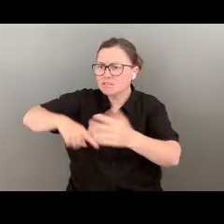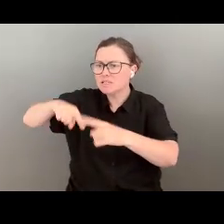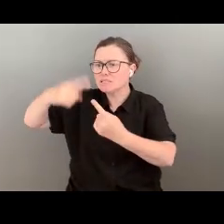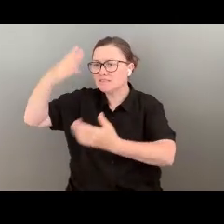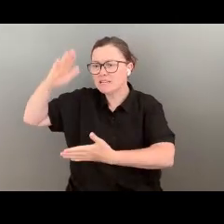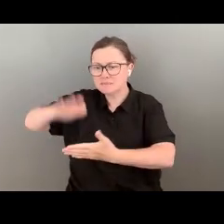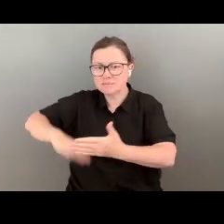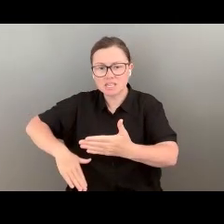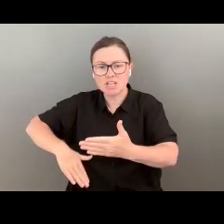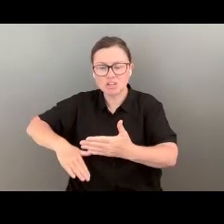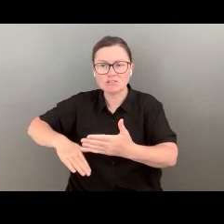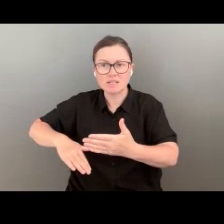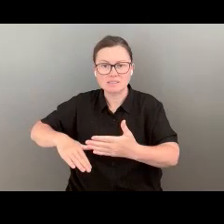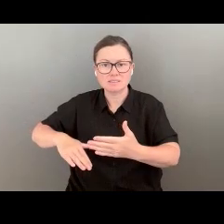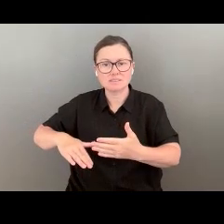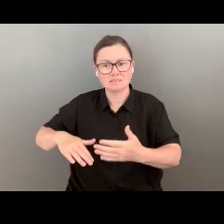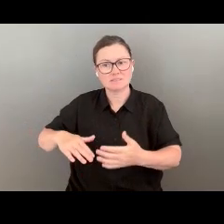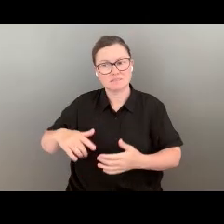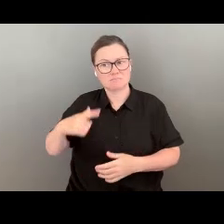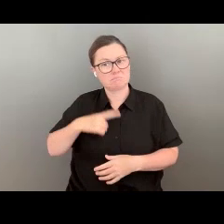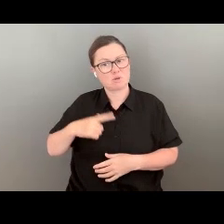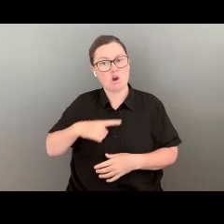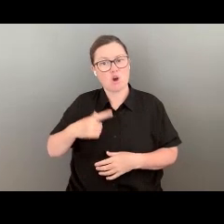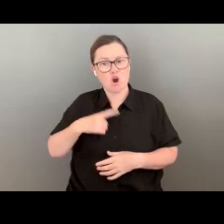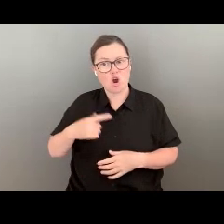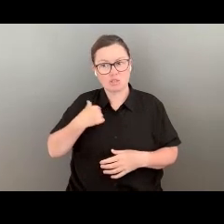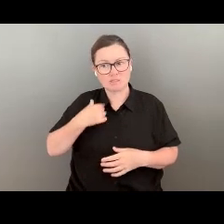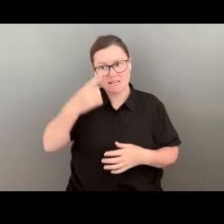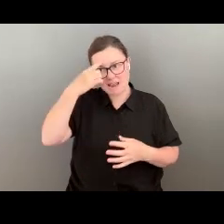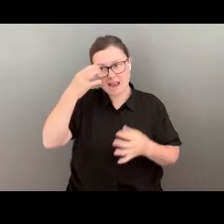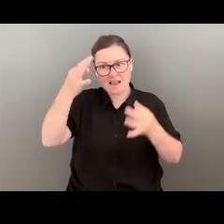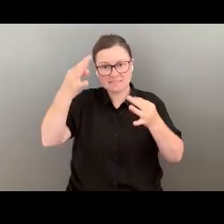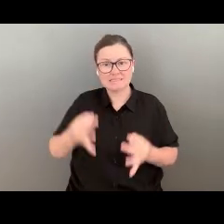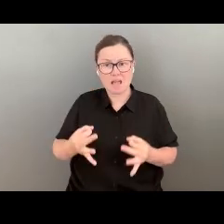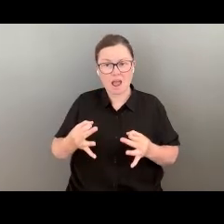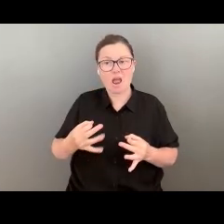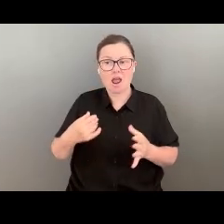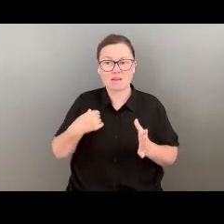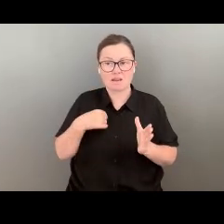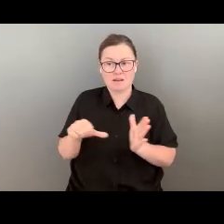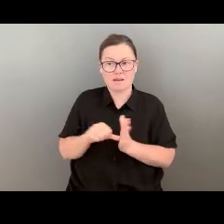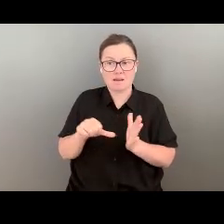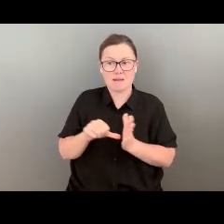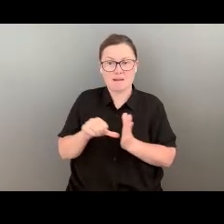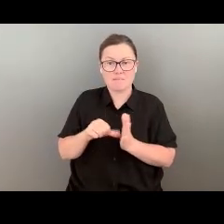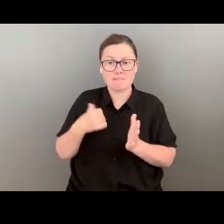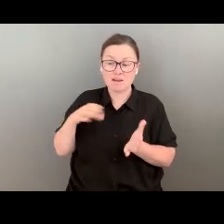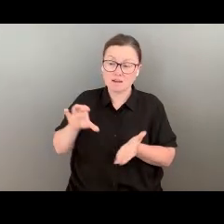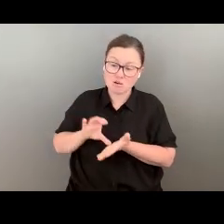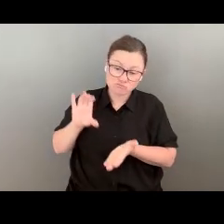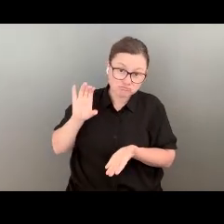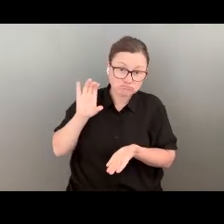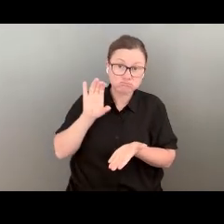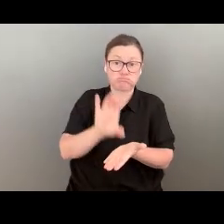to invest my house deposit savings at the age of 20 into a $20,000 projector.